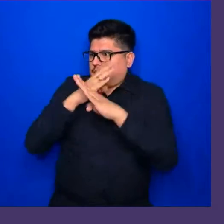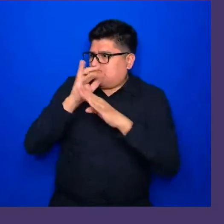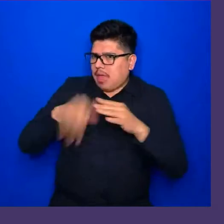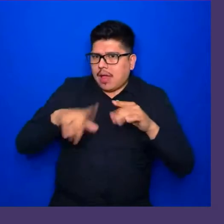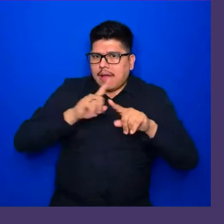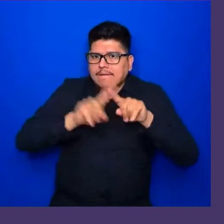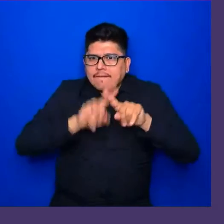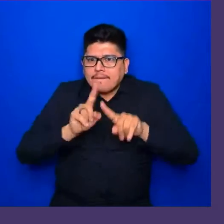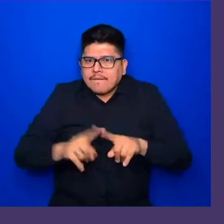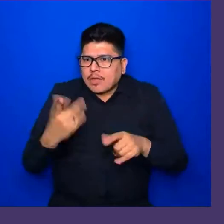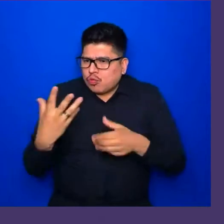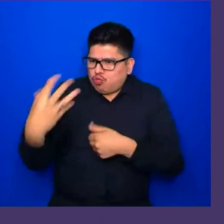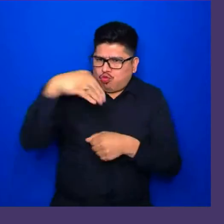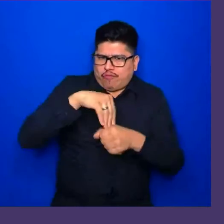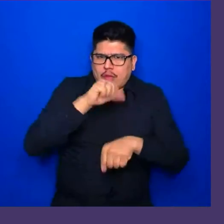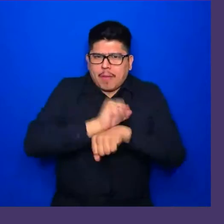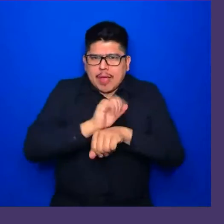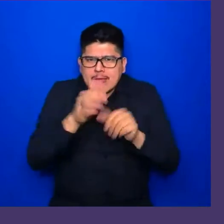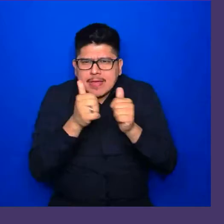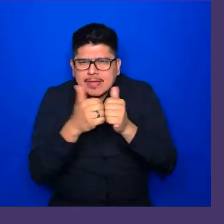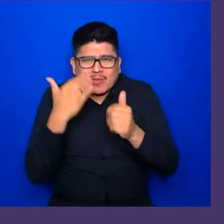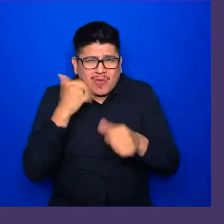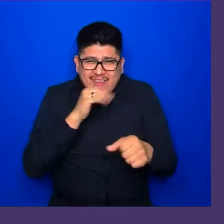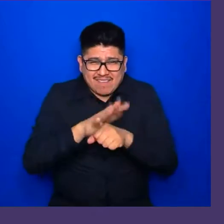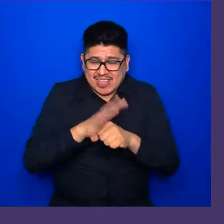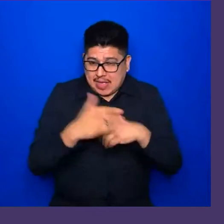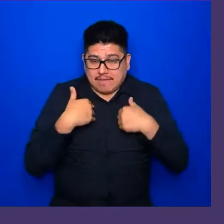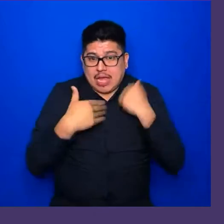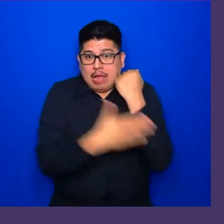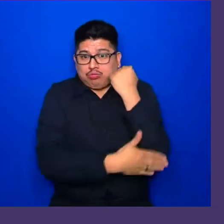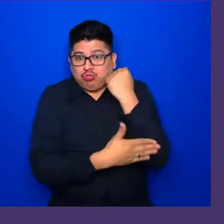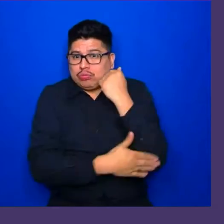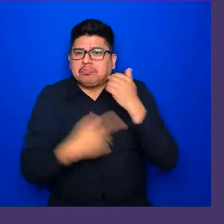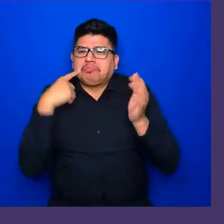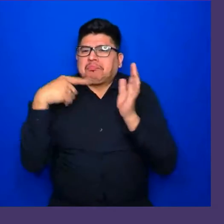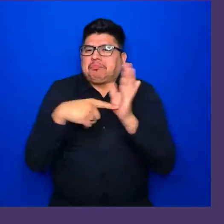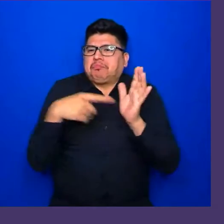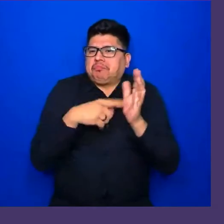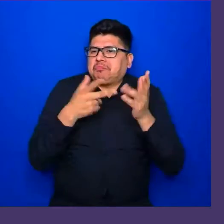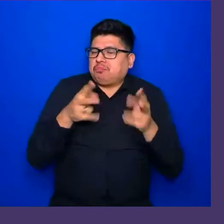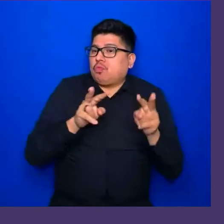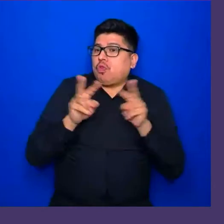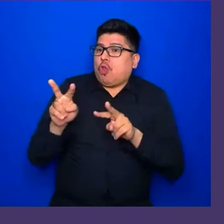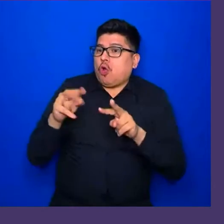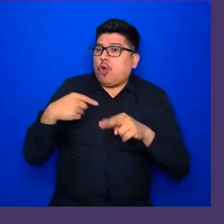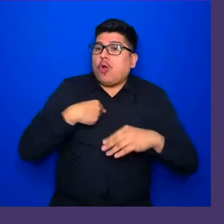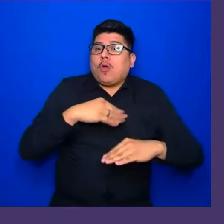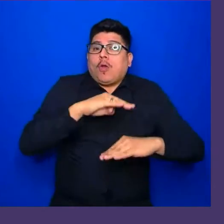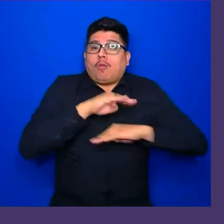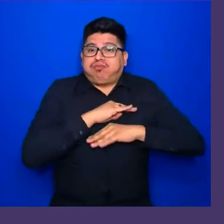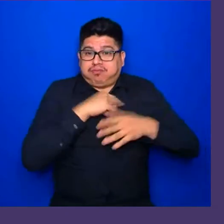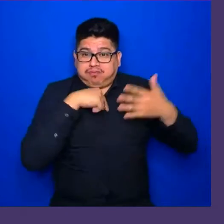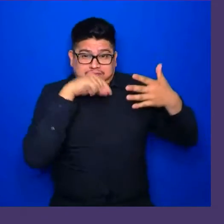"Let's put quotas, and there we go." Quotas does not solve the issue because there's so many layers and barriers that